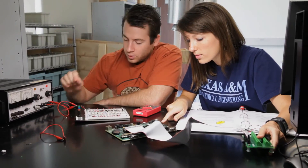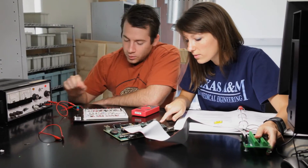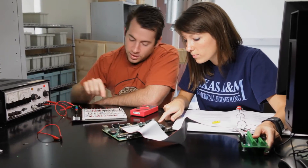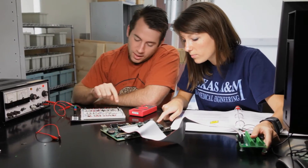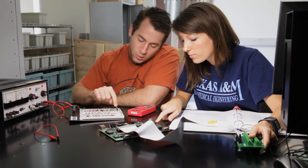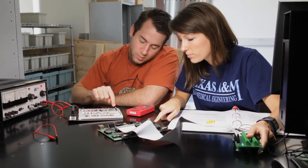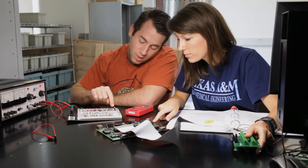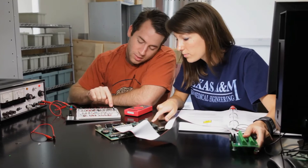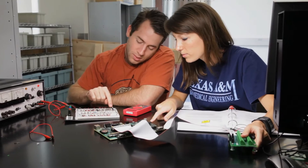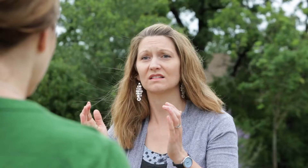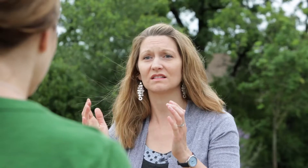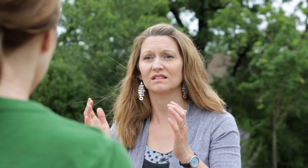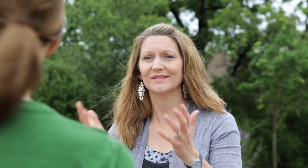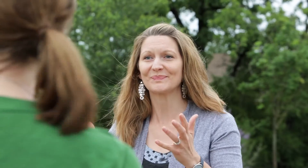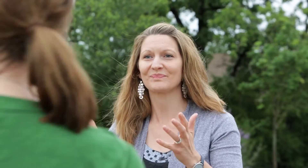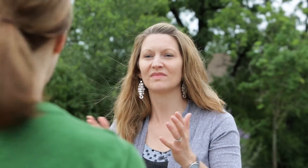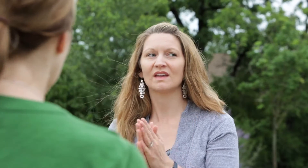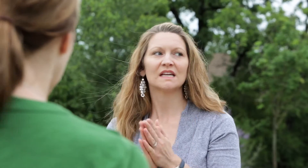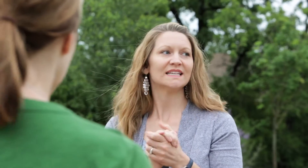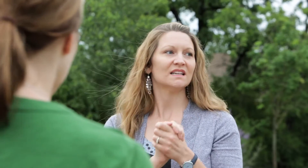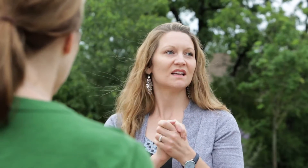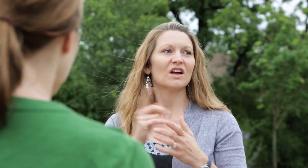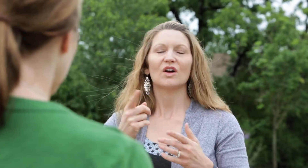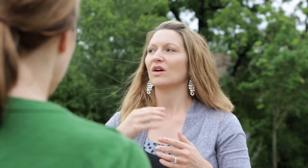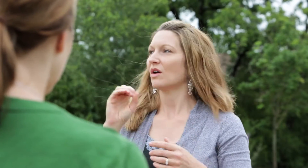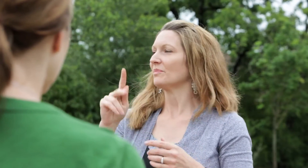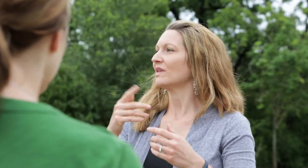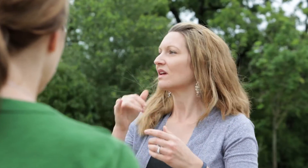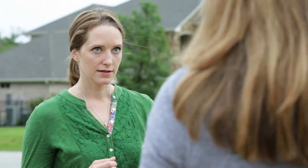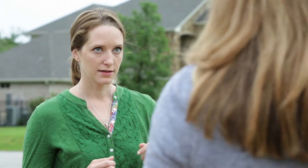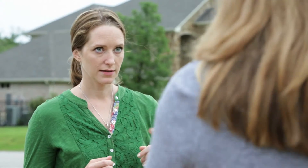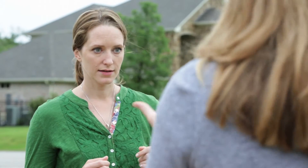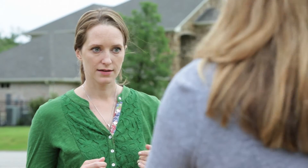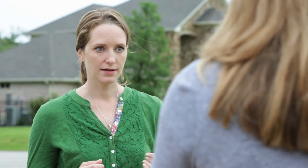we are, but the communication challenges faced by those who are deaf – and those seeking